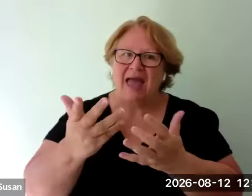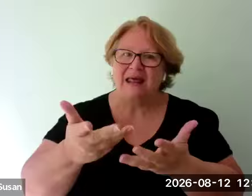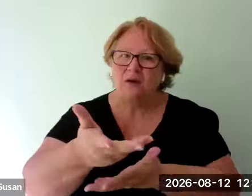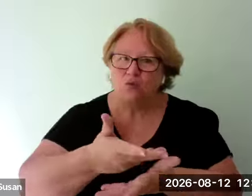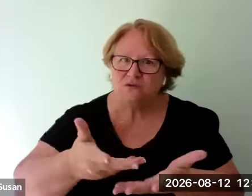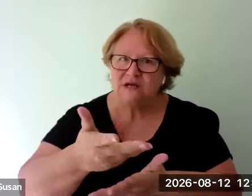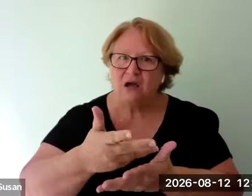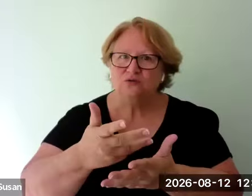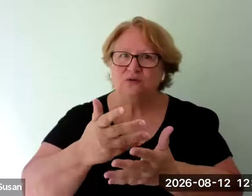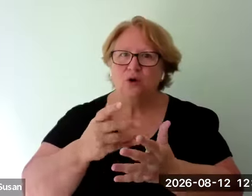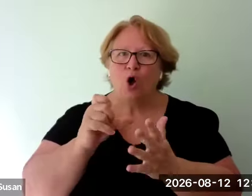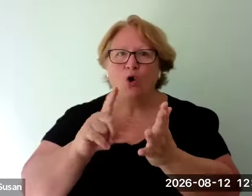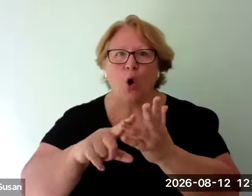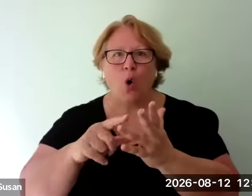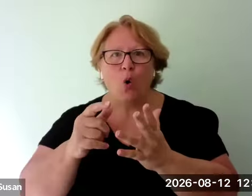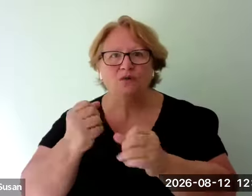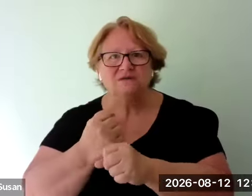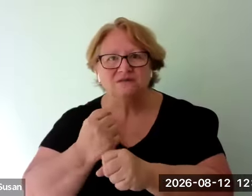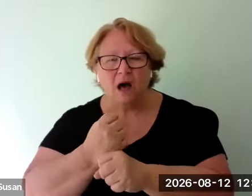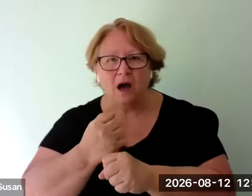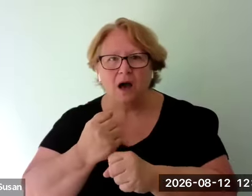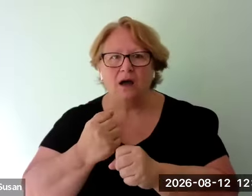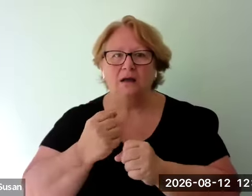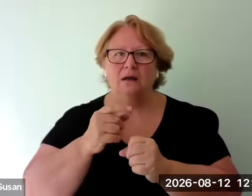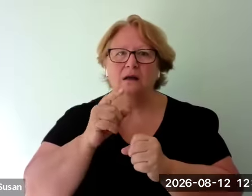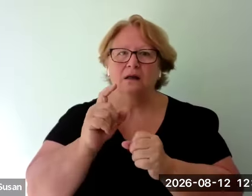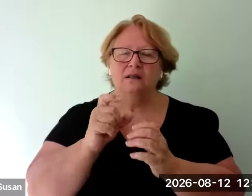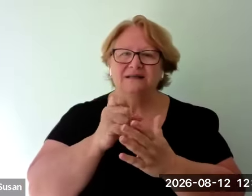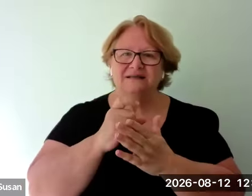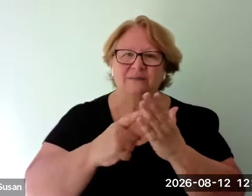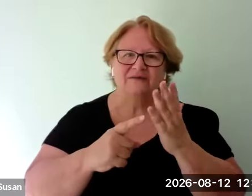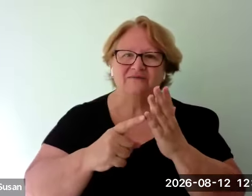will explain how the proposal was developed, including any